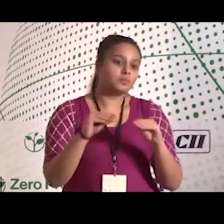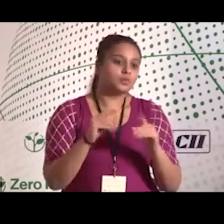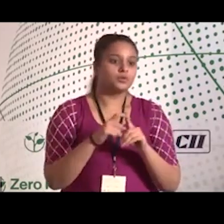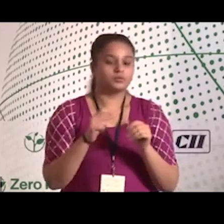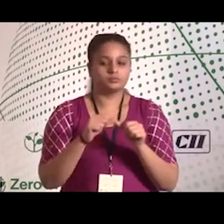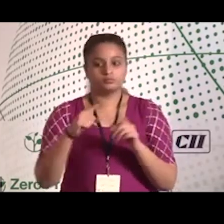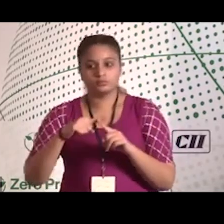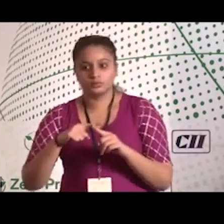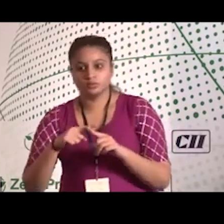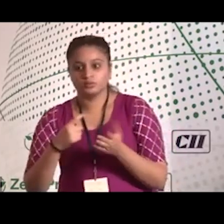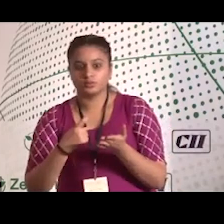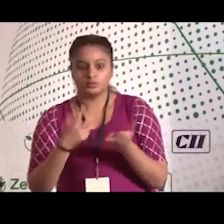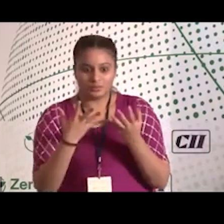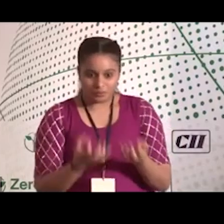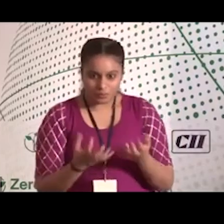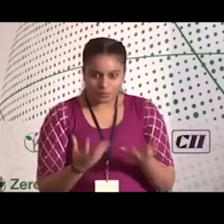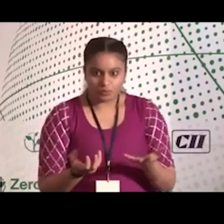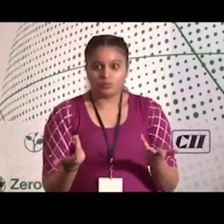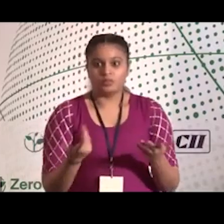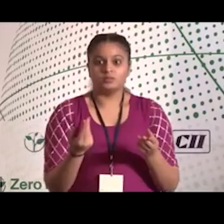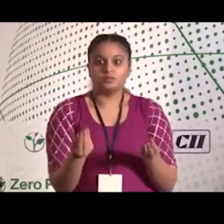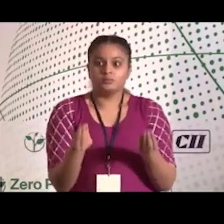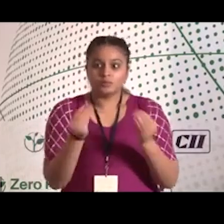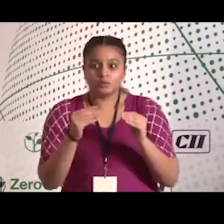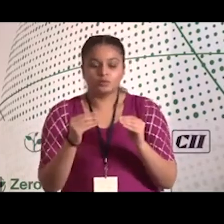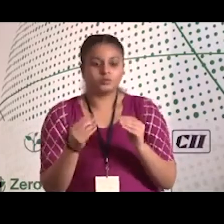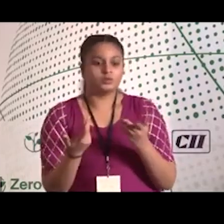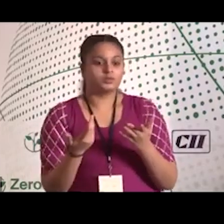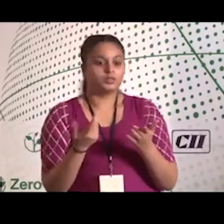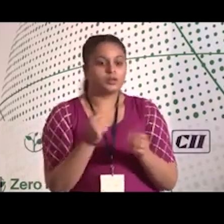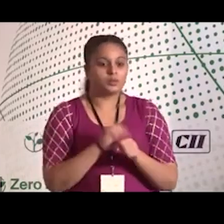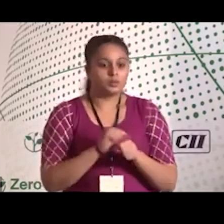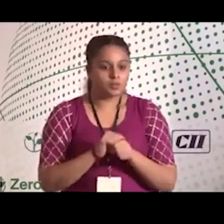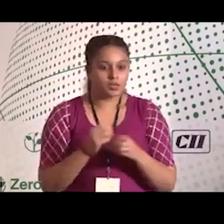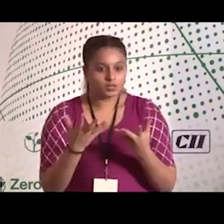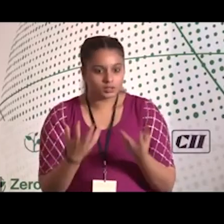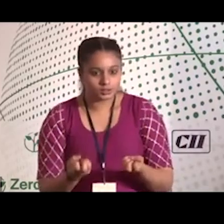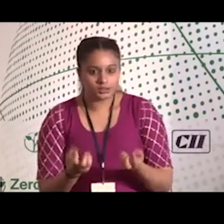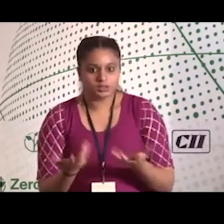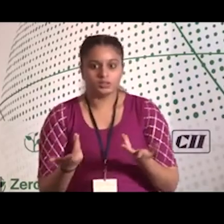a lot more mobilization required defining of what women entrepreneurs